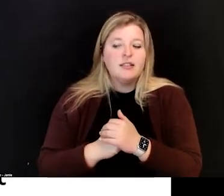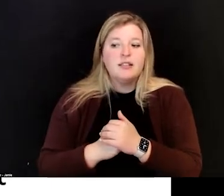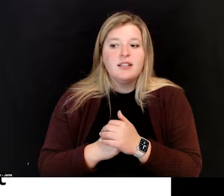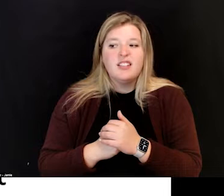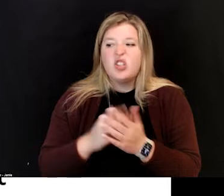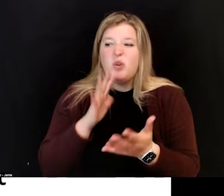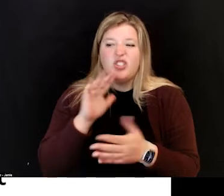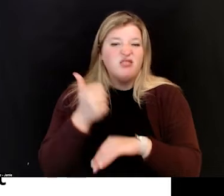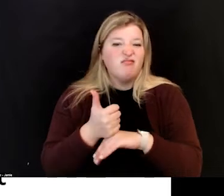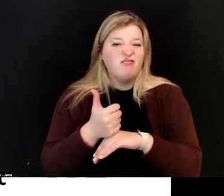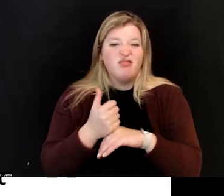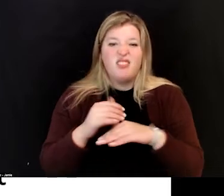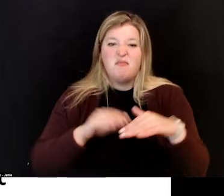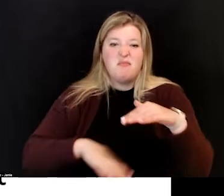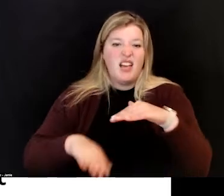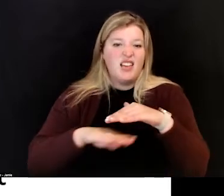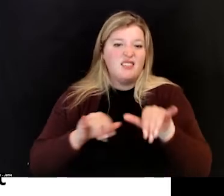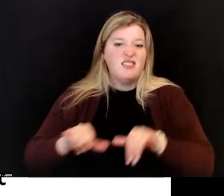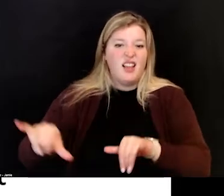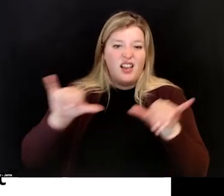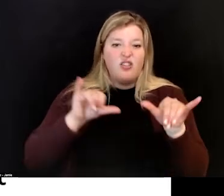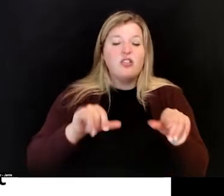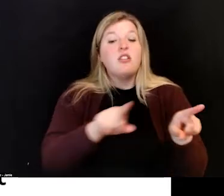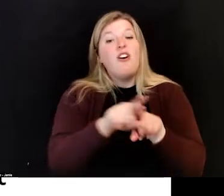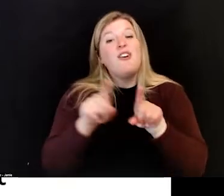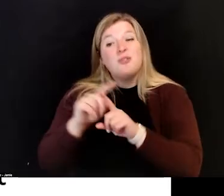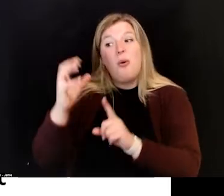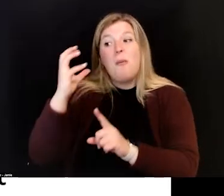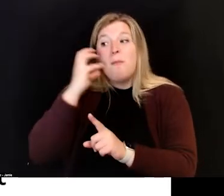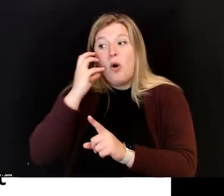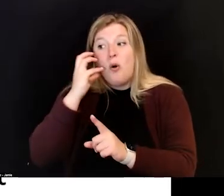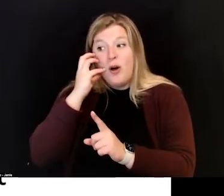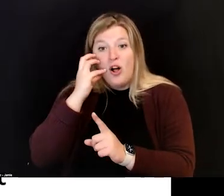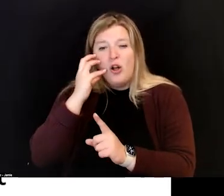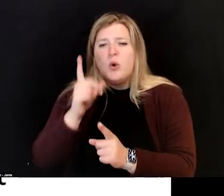And the mobile audience has increased dramatically. You have to assume that people are interacting